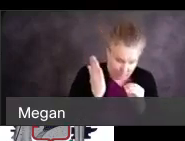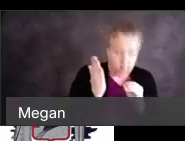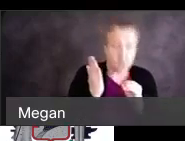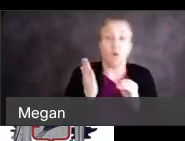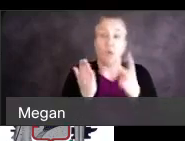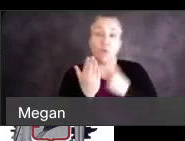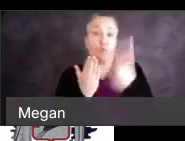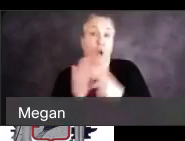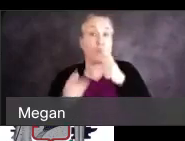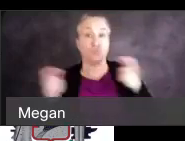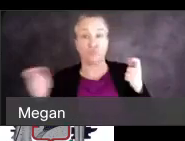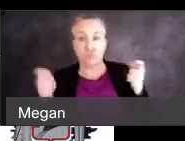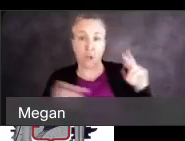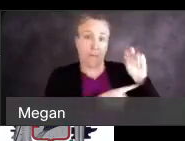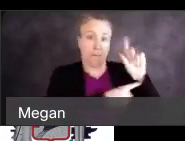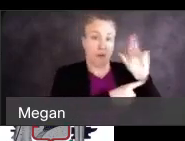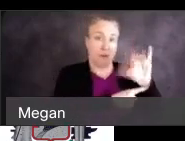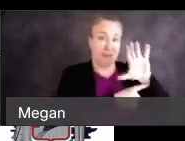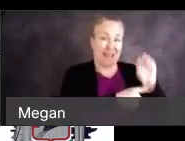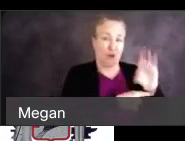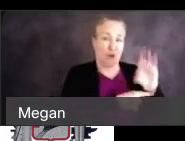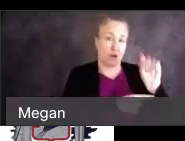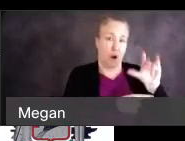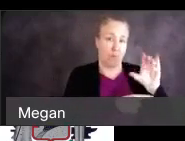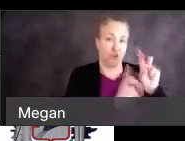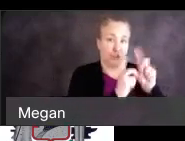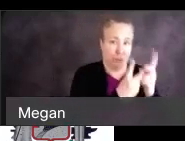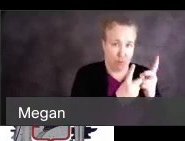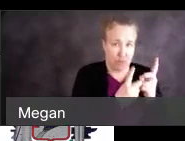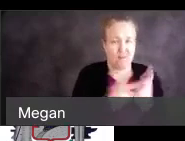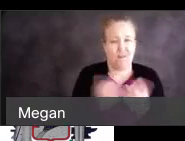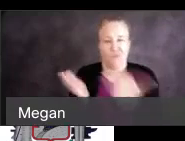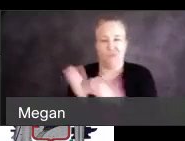by the Montgomery County Commerce Department and the Redevelopment Authority of Montgomery County.